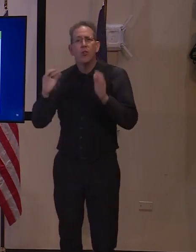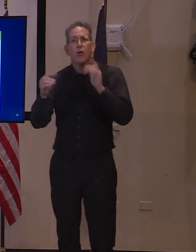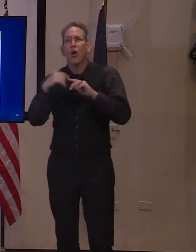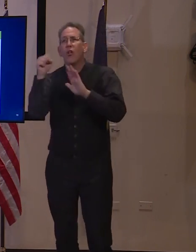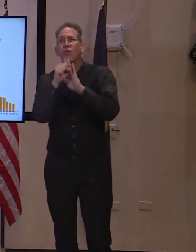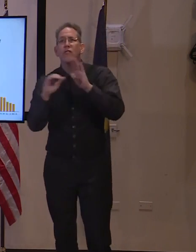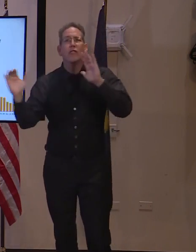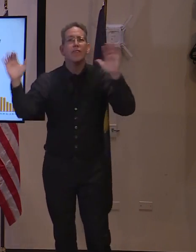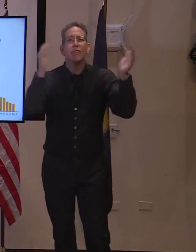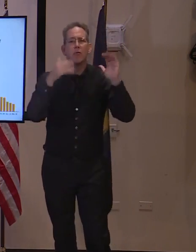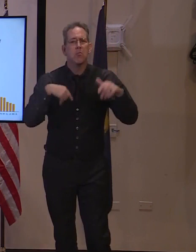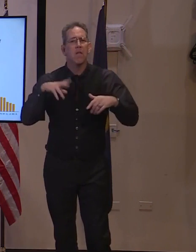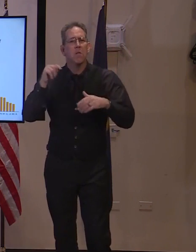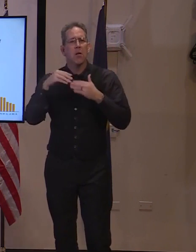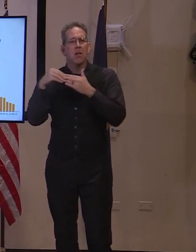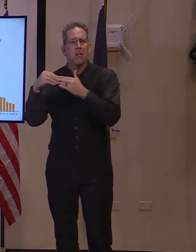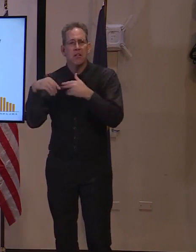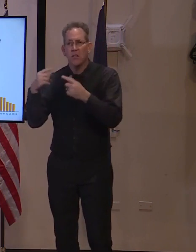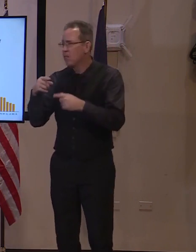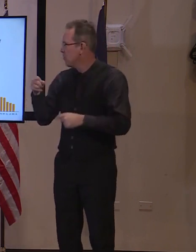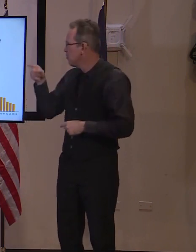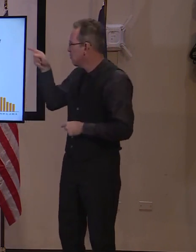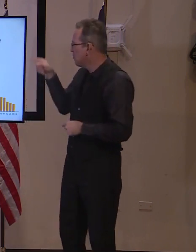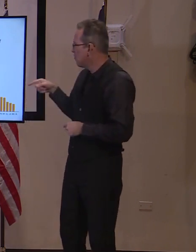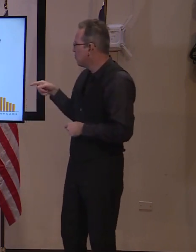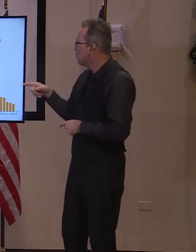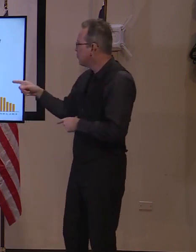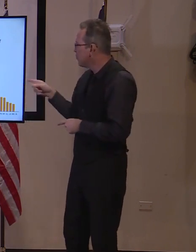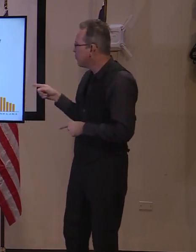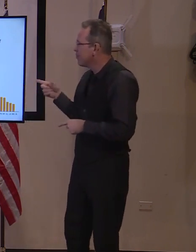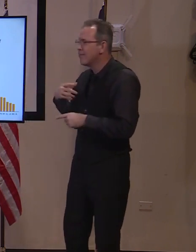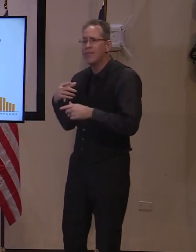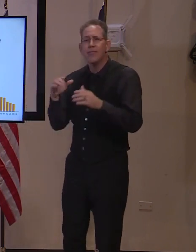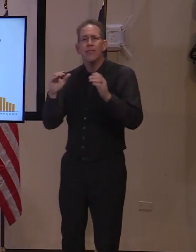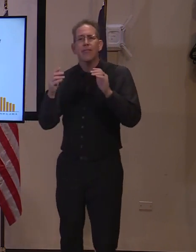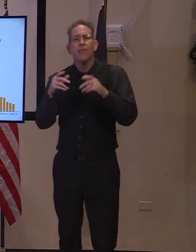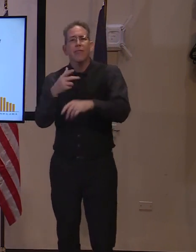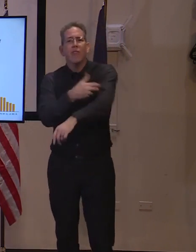closely. 5 to 11 year olds. You can see Vermont is just under 50% for those